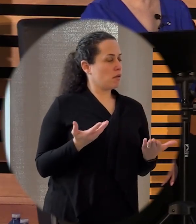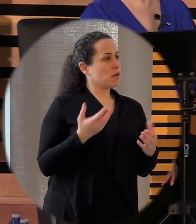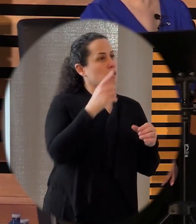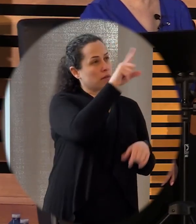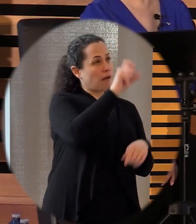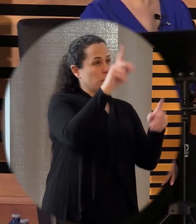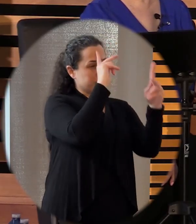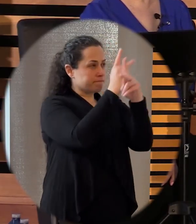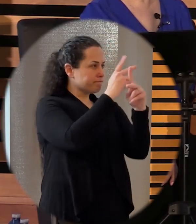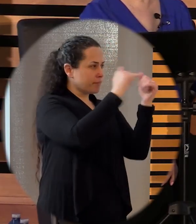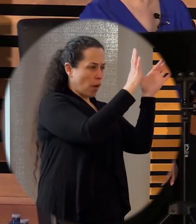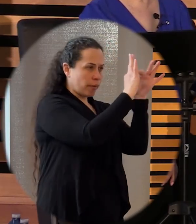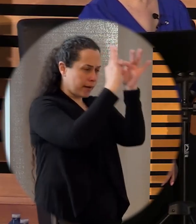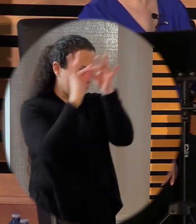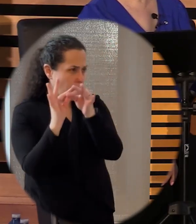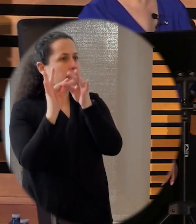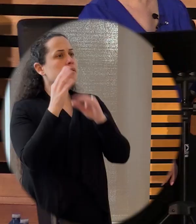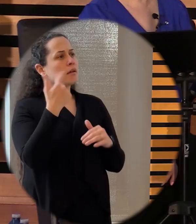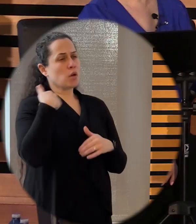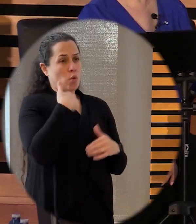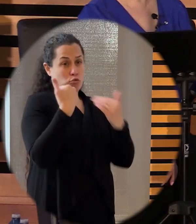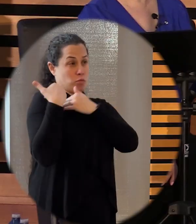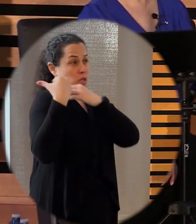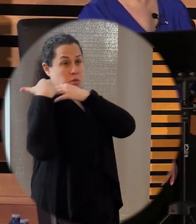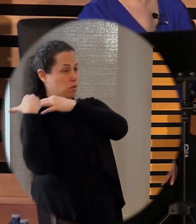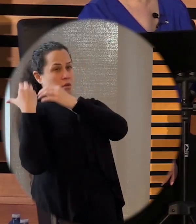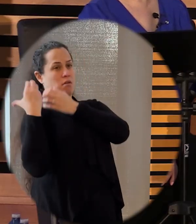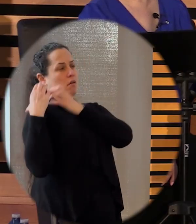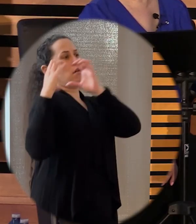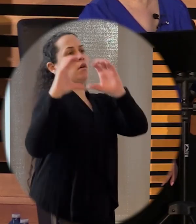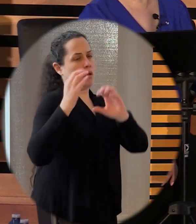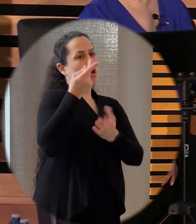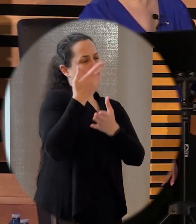that connection which takes the responsibility off of our shoulders, places it on the collective